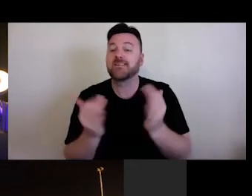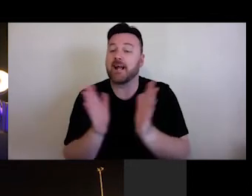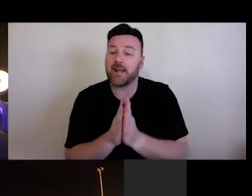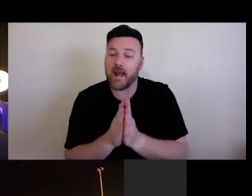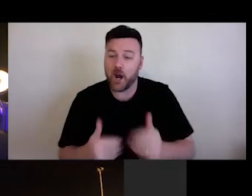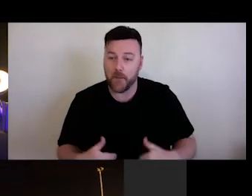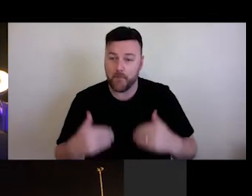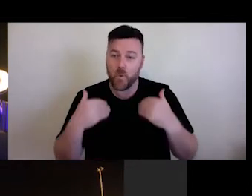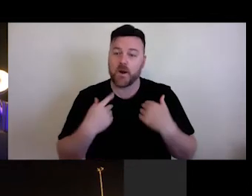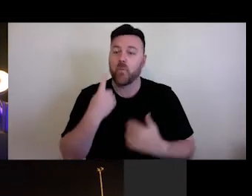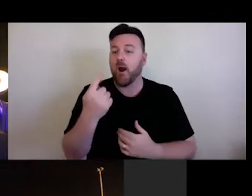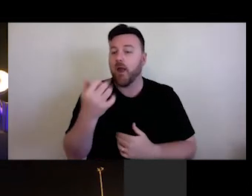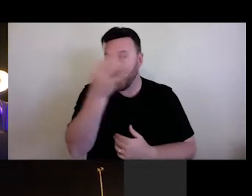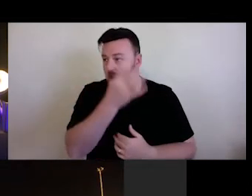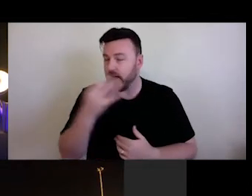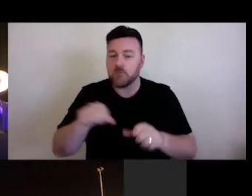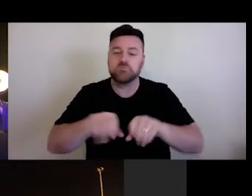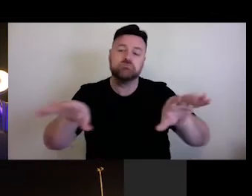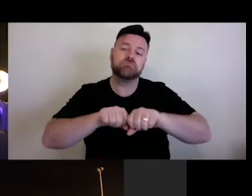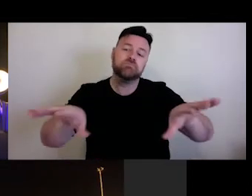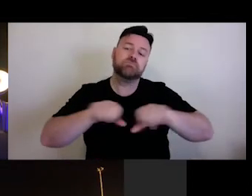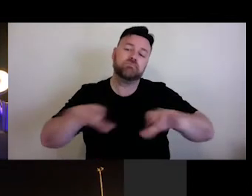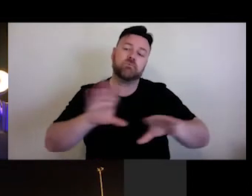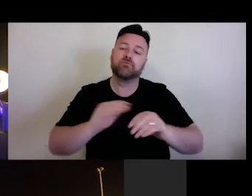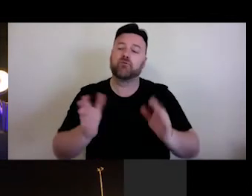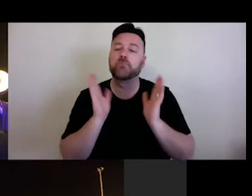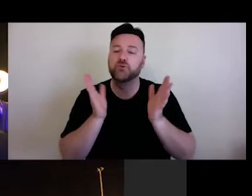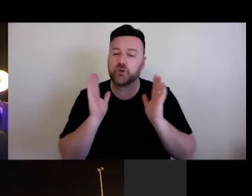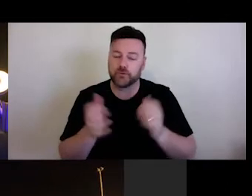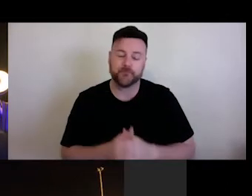half, we were sharing just the audio only in kind of a like a bit of